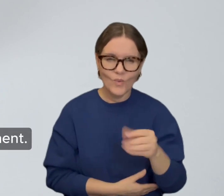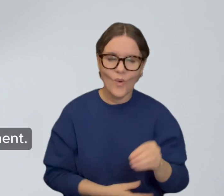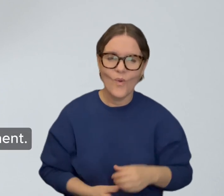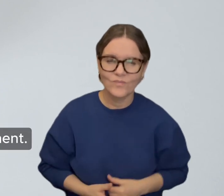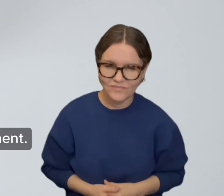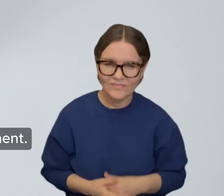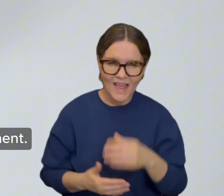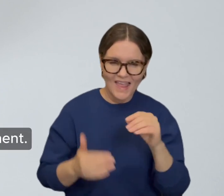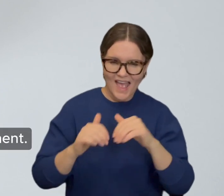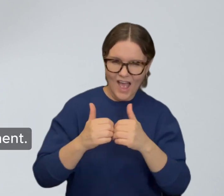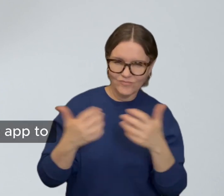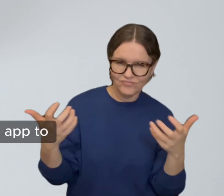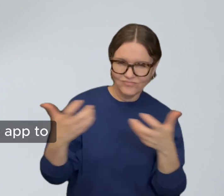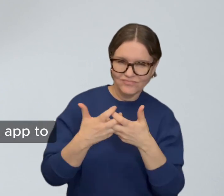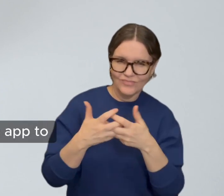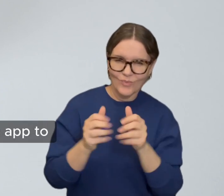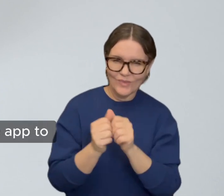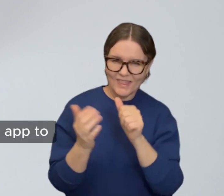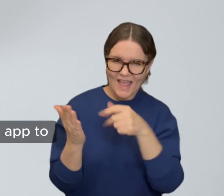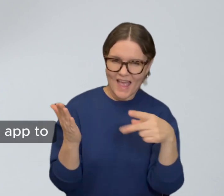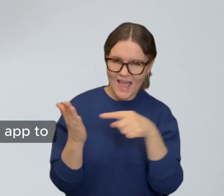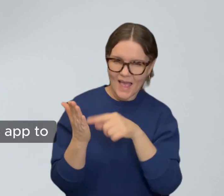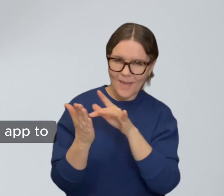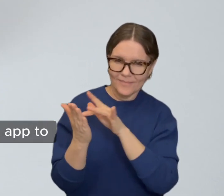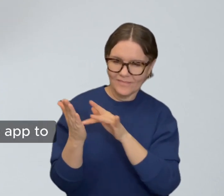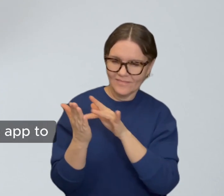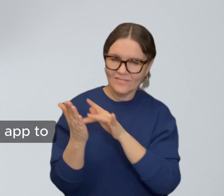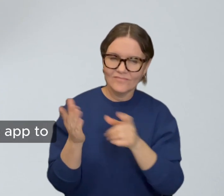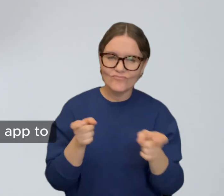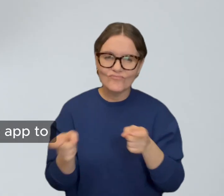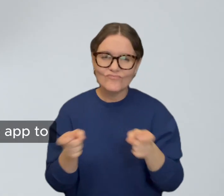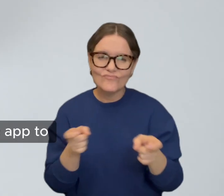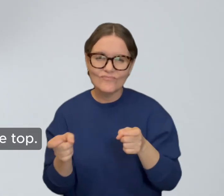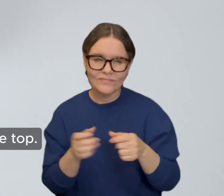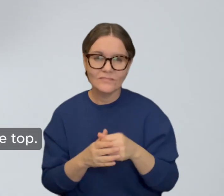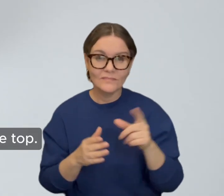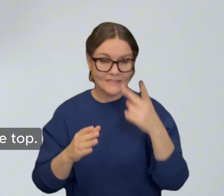and in our next segment we'll show the pairing with the app to use the pump you have your